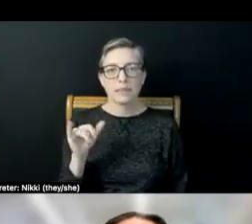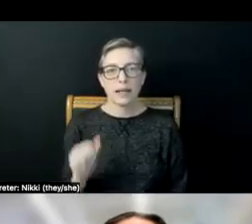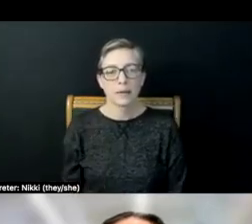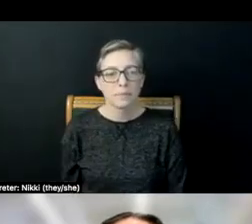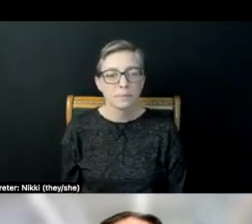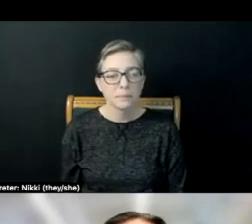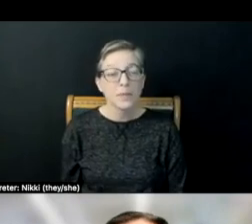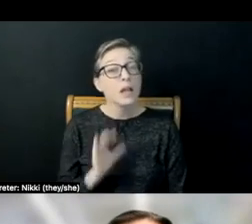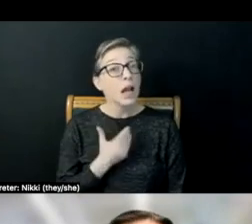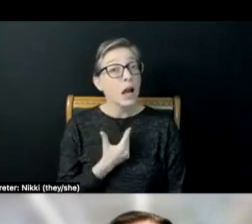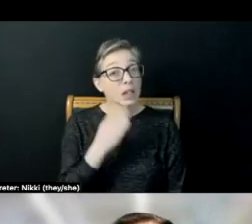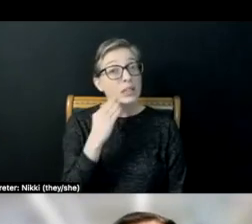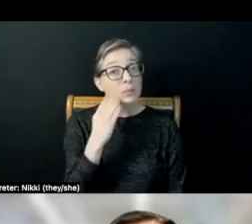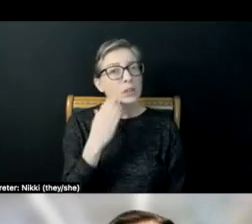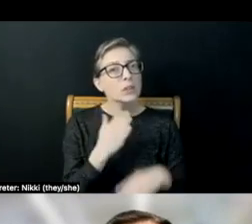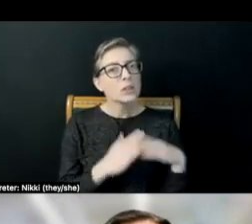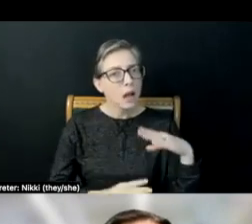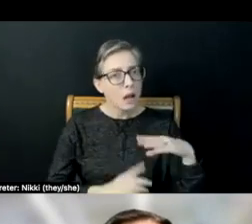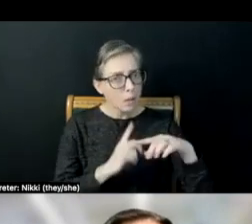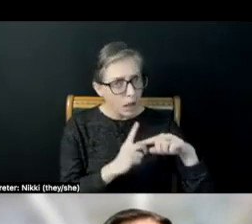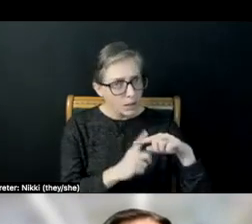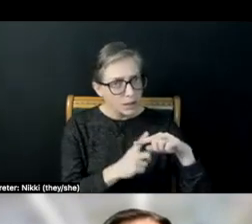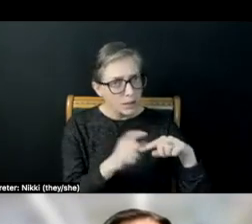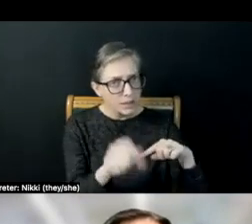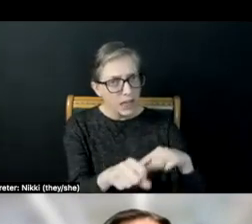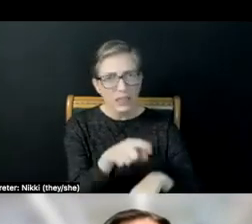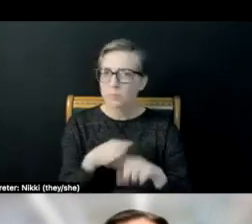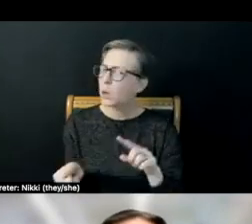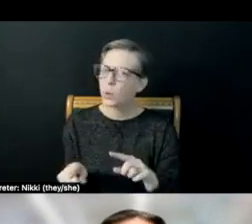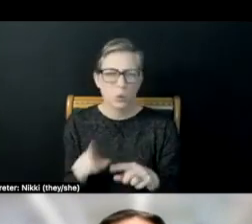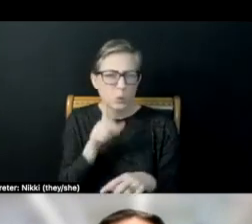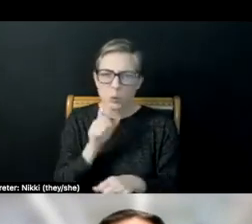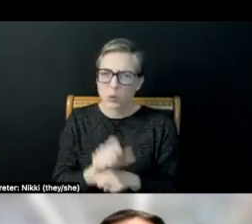but it was traumatic being in the NICU. So I hope you won't mind,